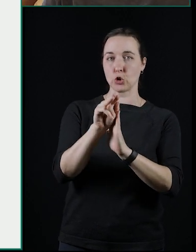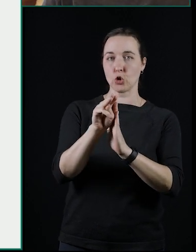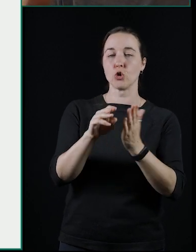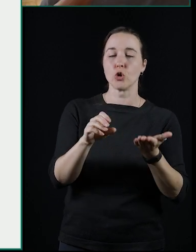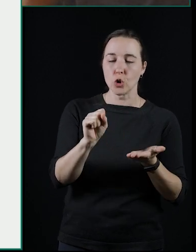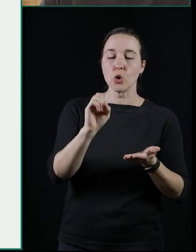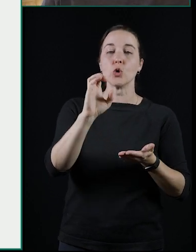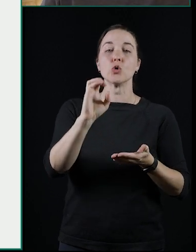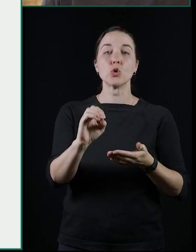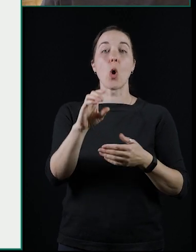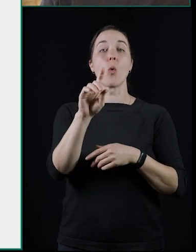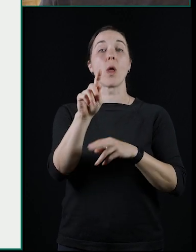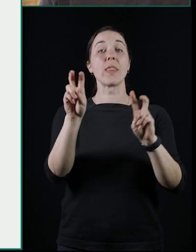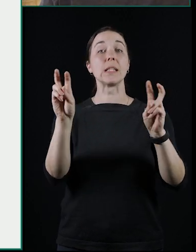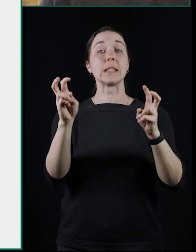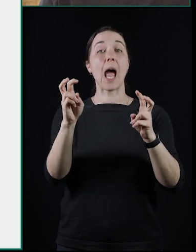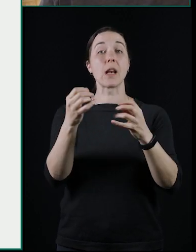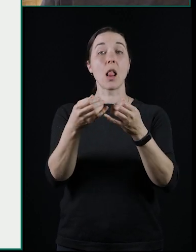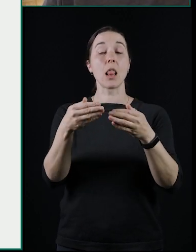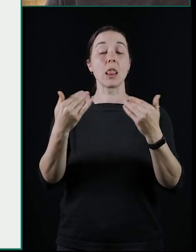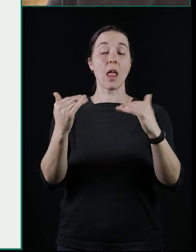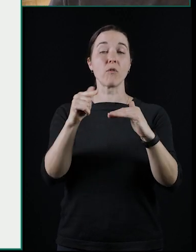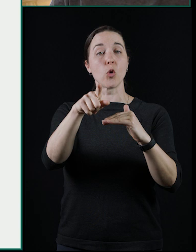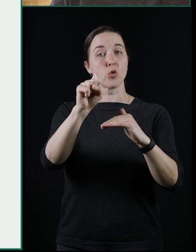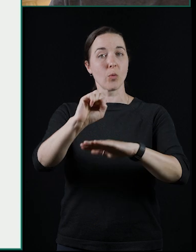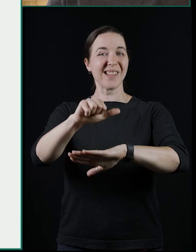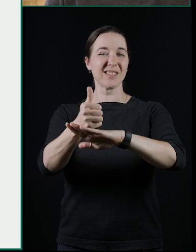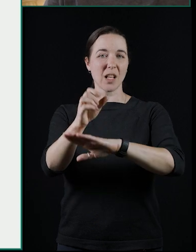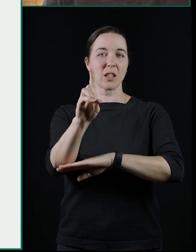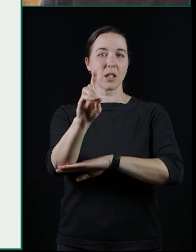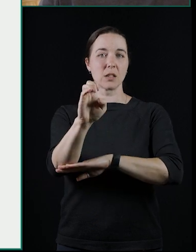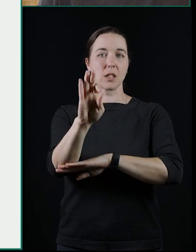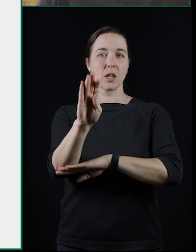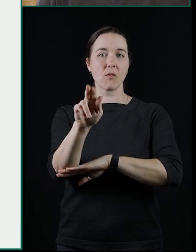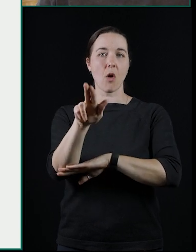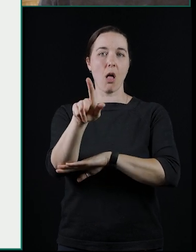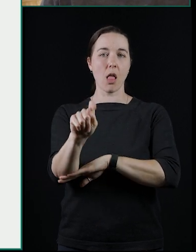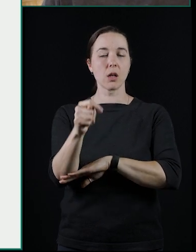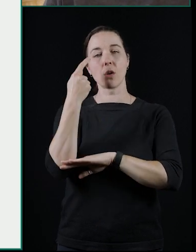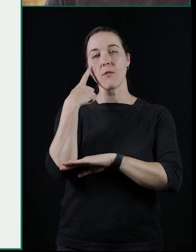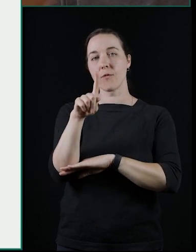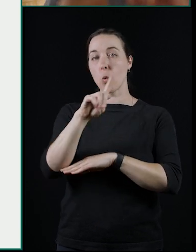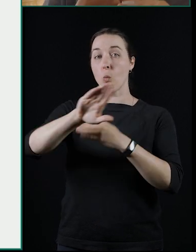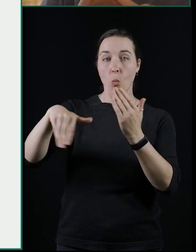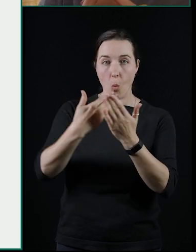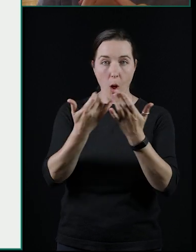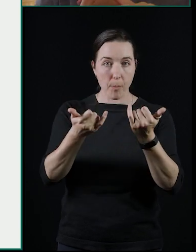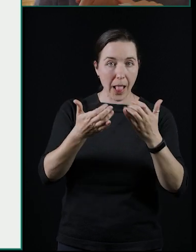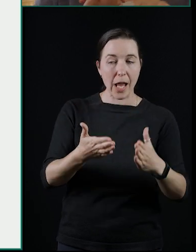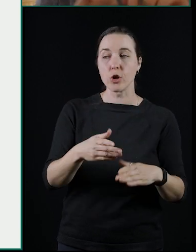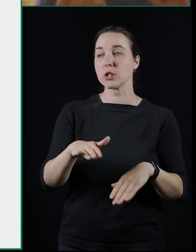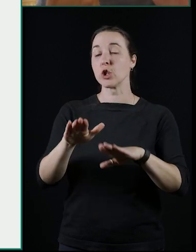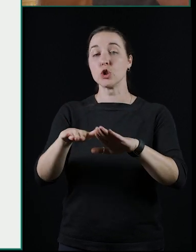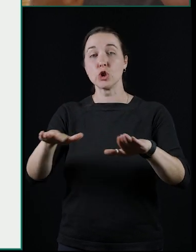So on the title level you can default or enforce text moderation filtering for all child players.